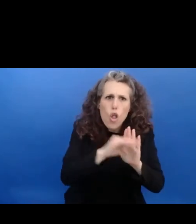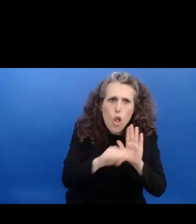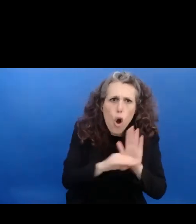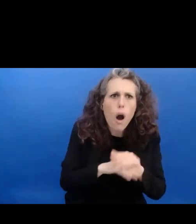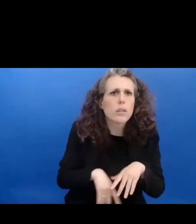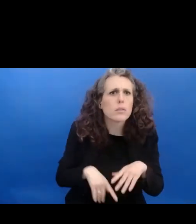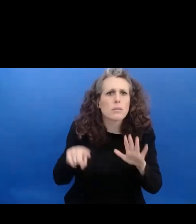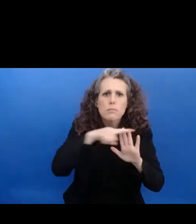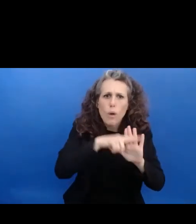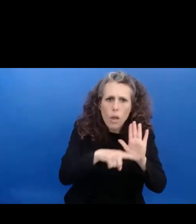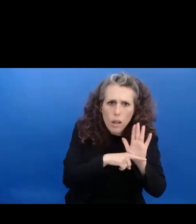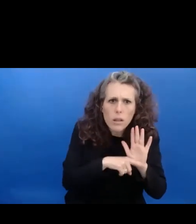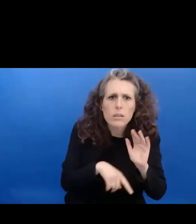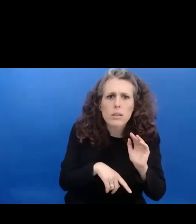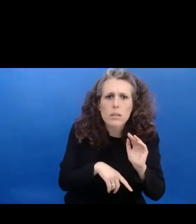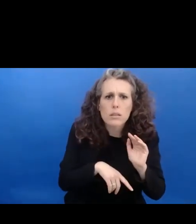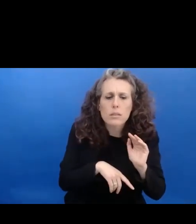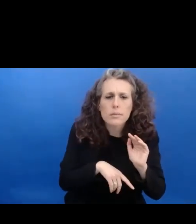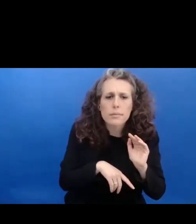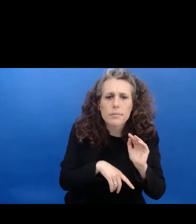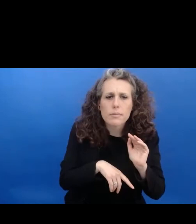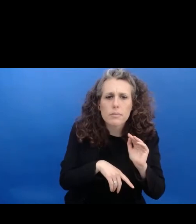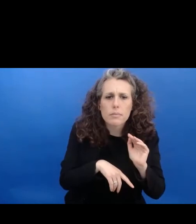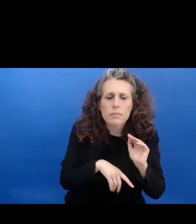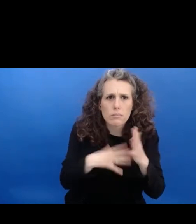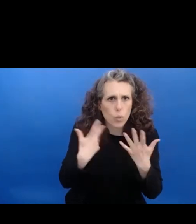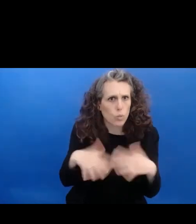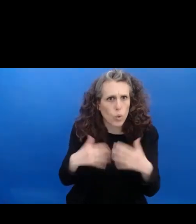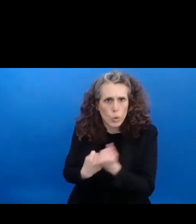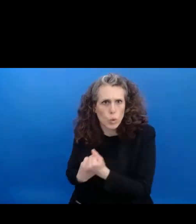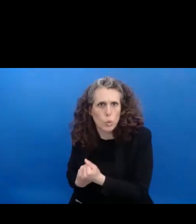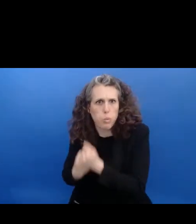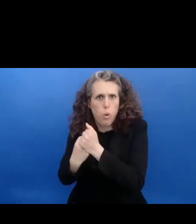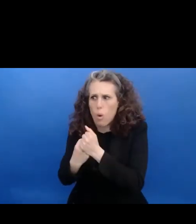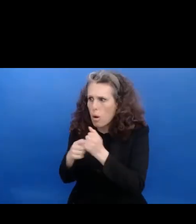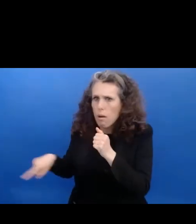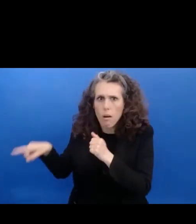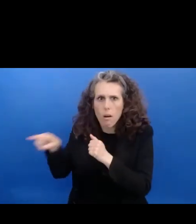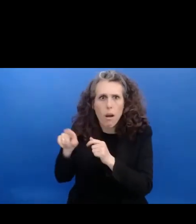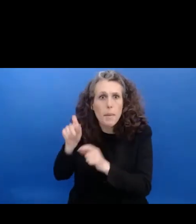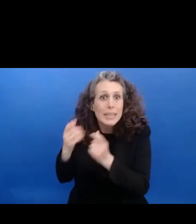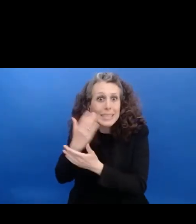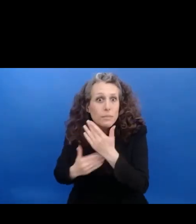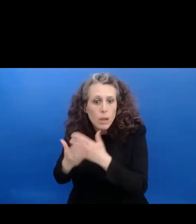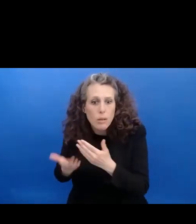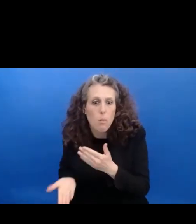provision greatly contributed to unemployment among persons with disabilities the people with